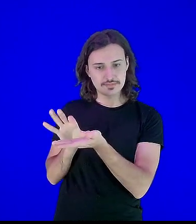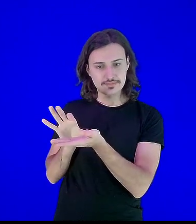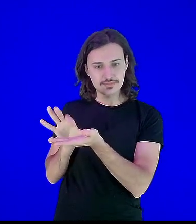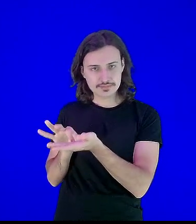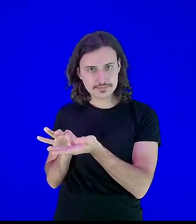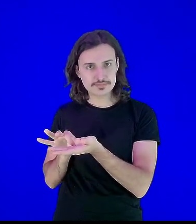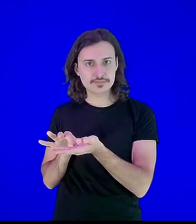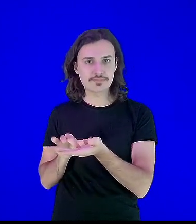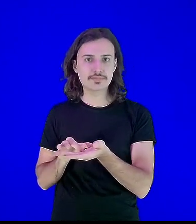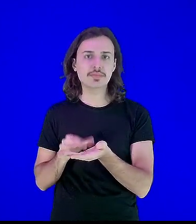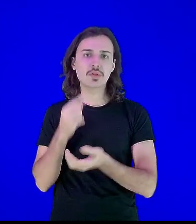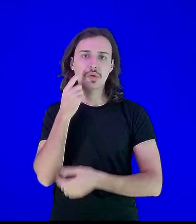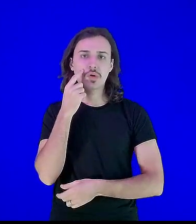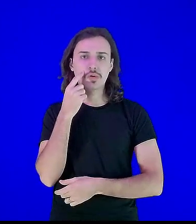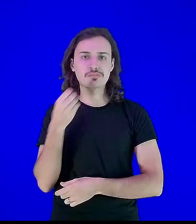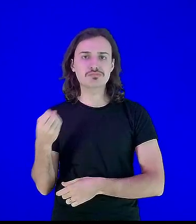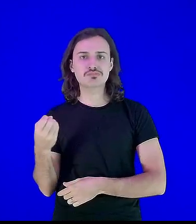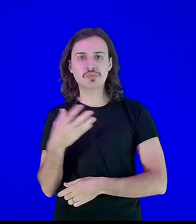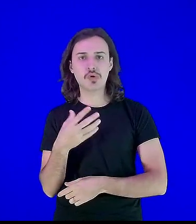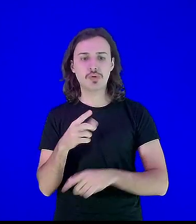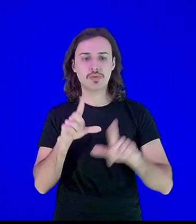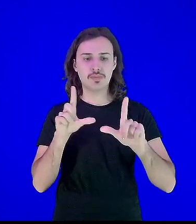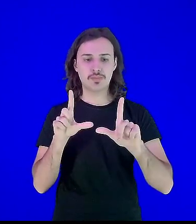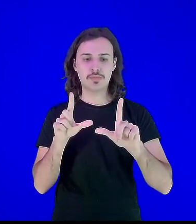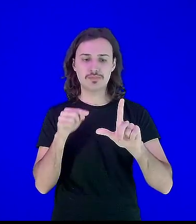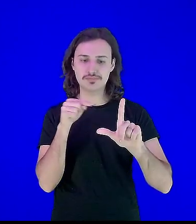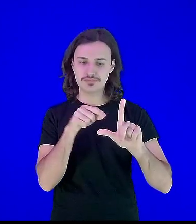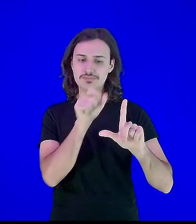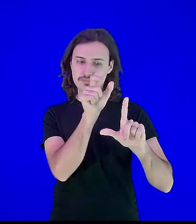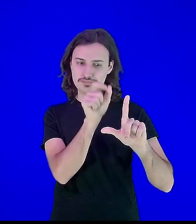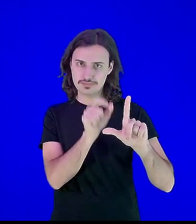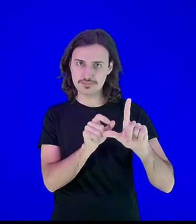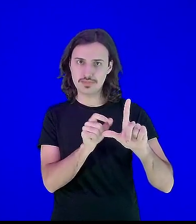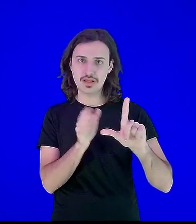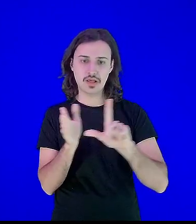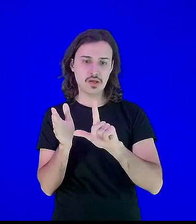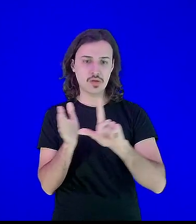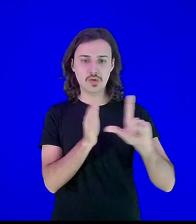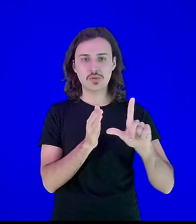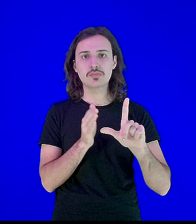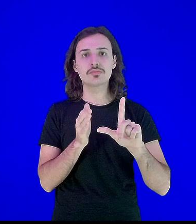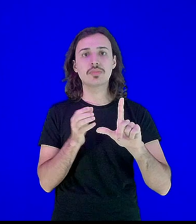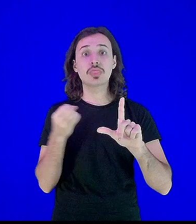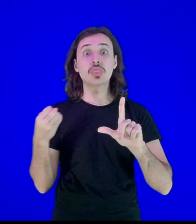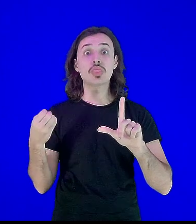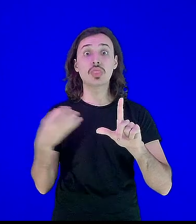I have a new page here let's write it in ASL